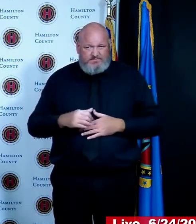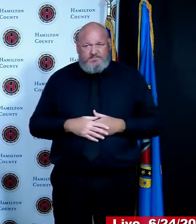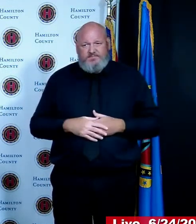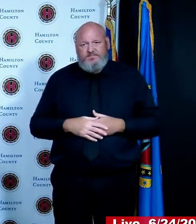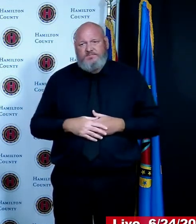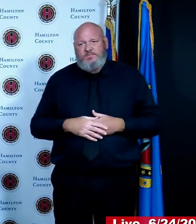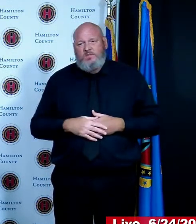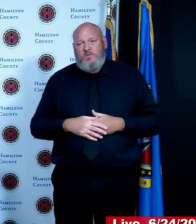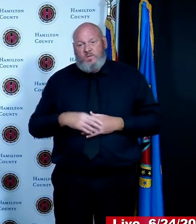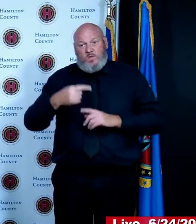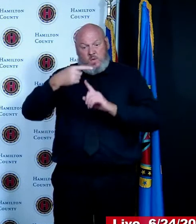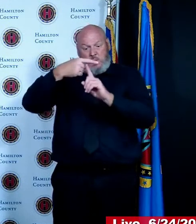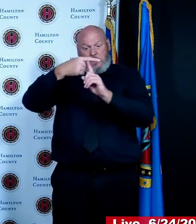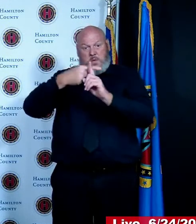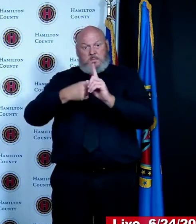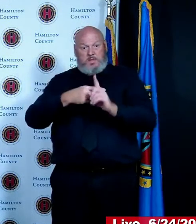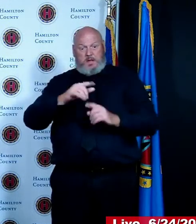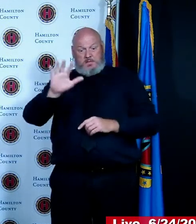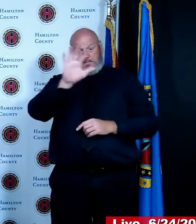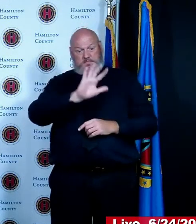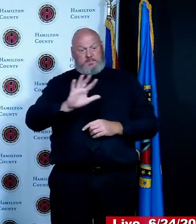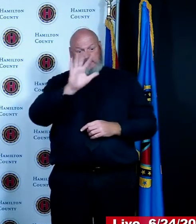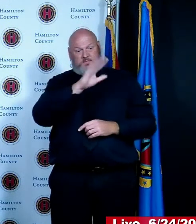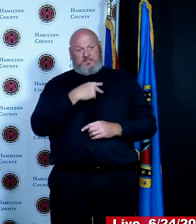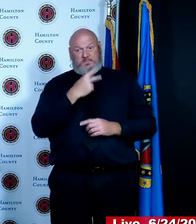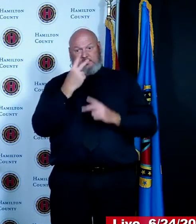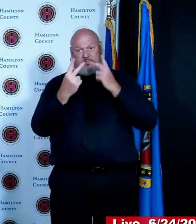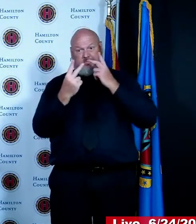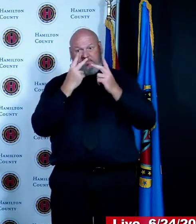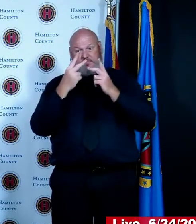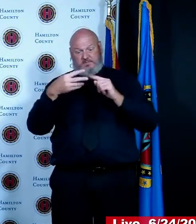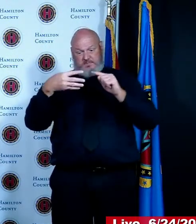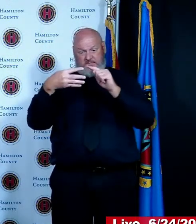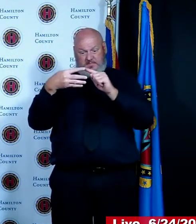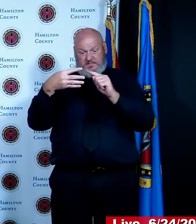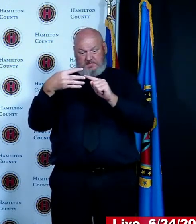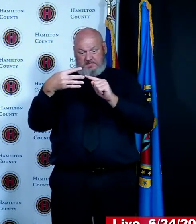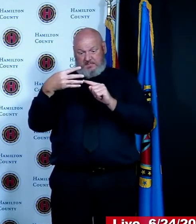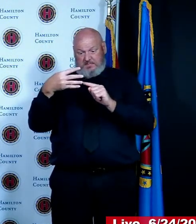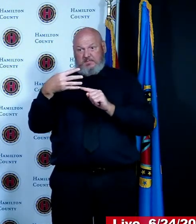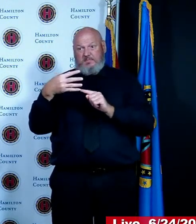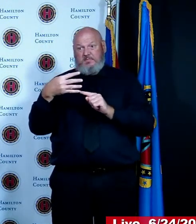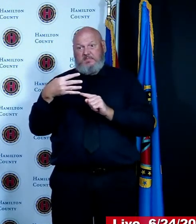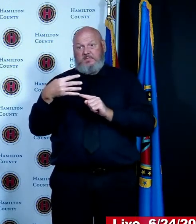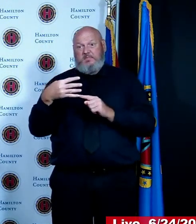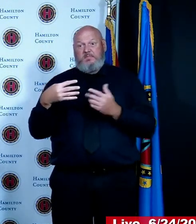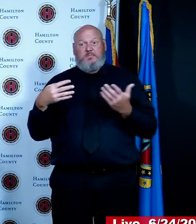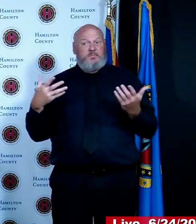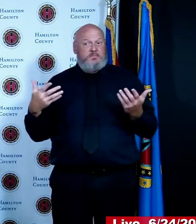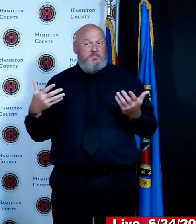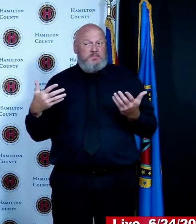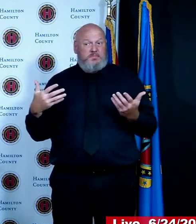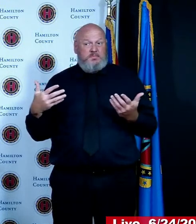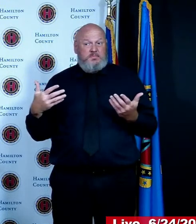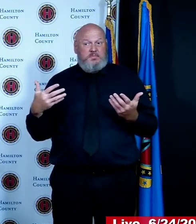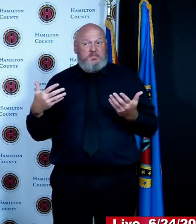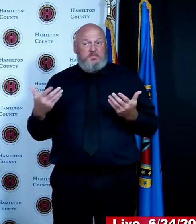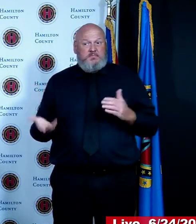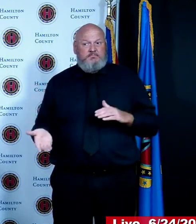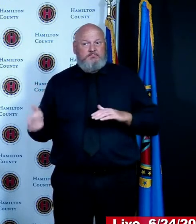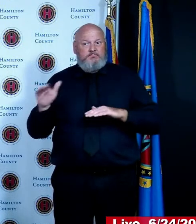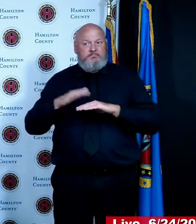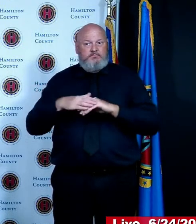or so the differences in positive cases the delta is 166